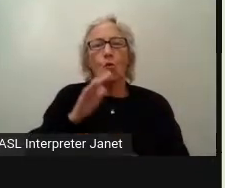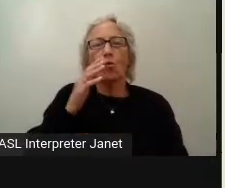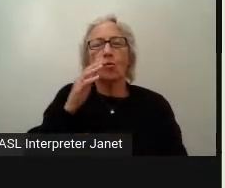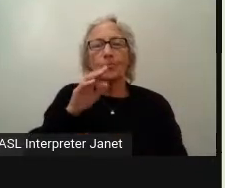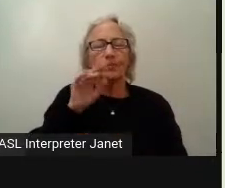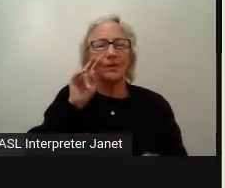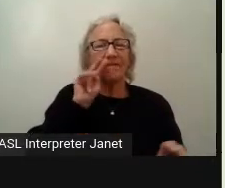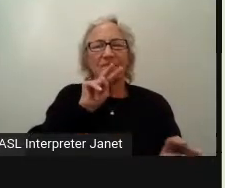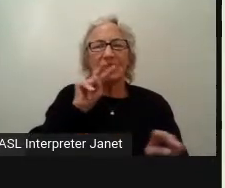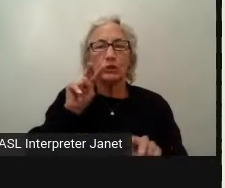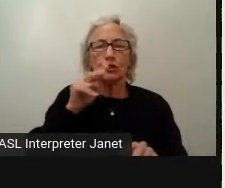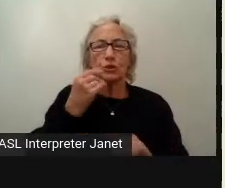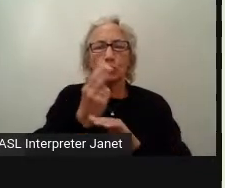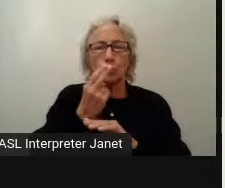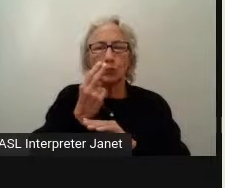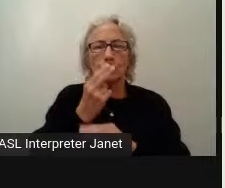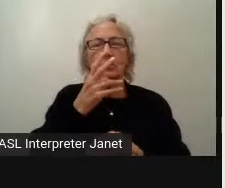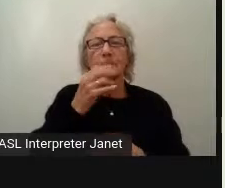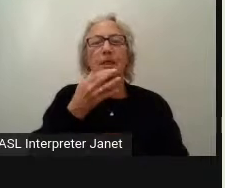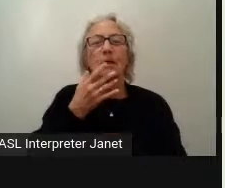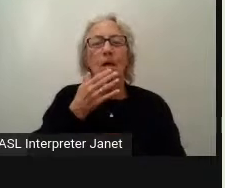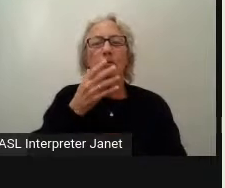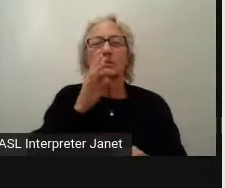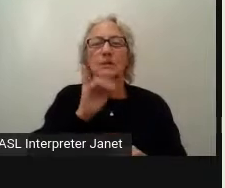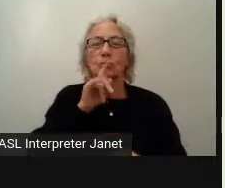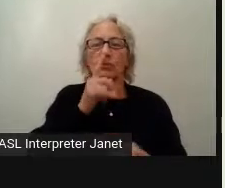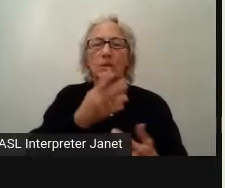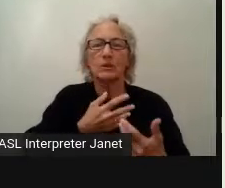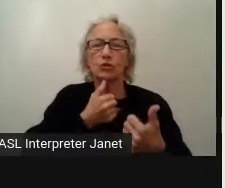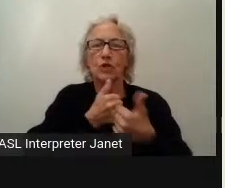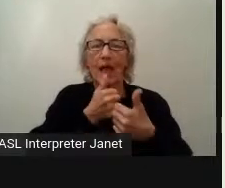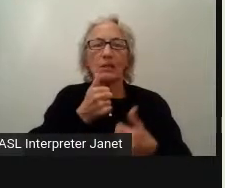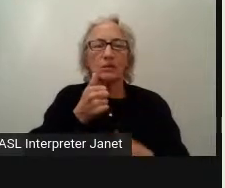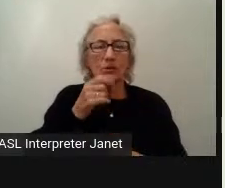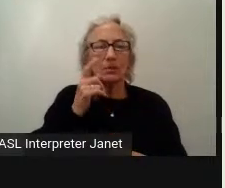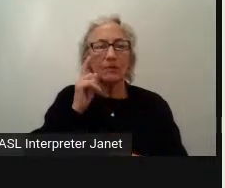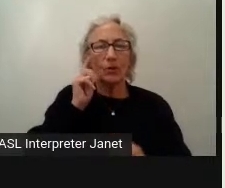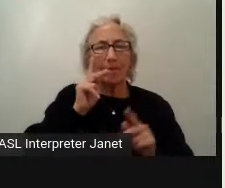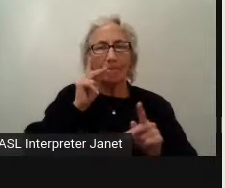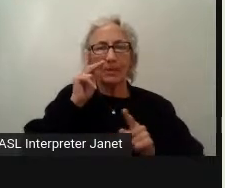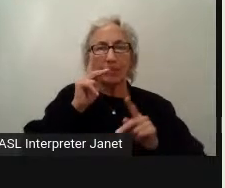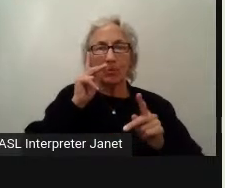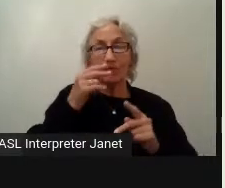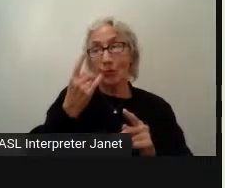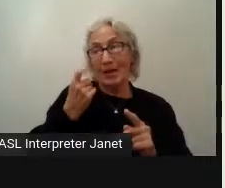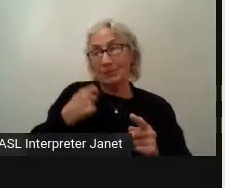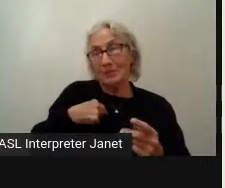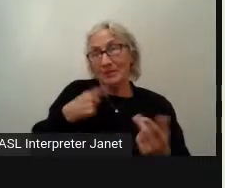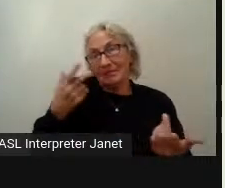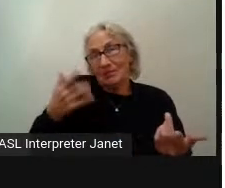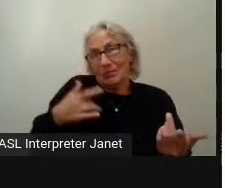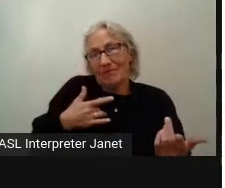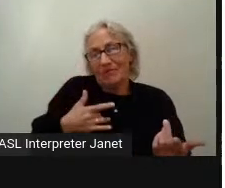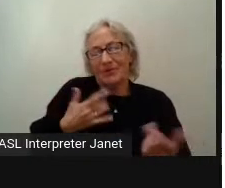we had to figure out how we wanted to do that. So low vision users, colors and magnifications are actually